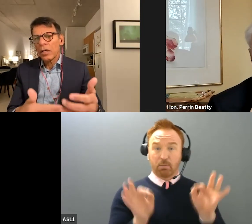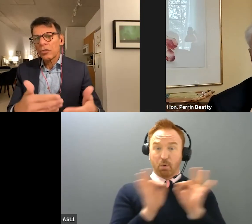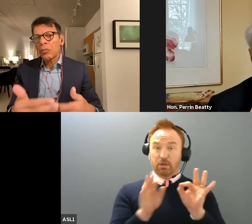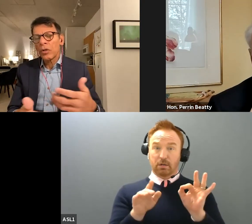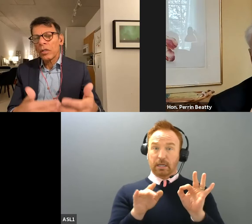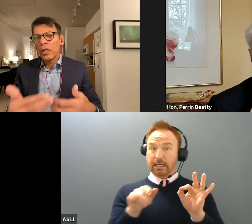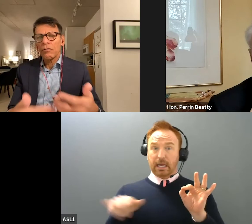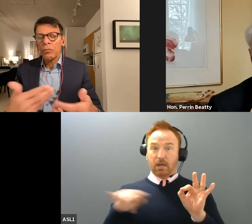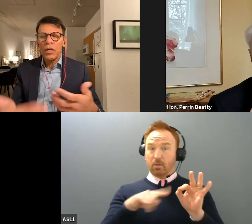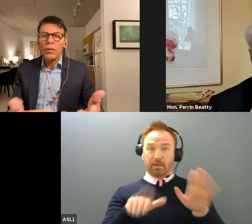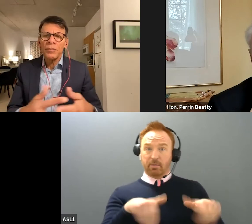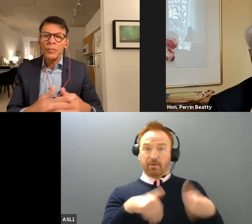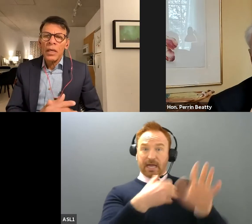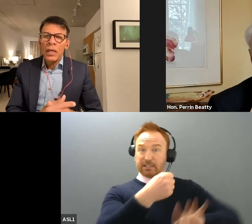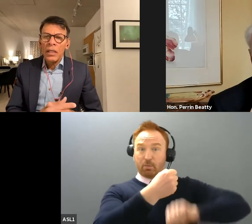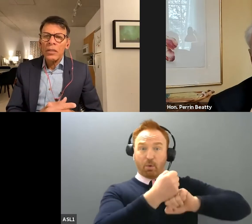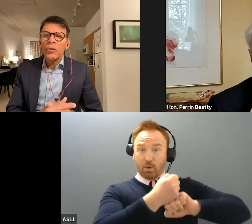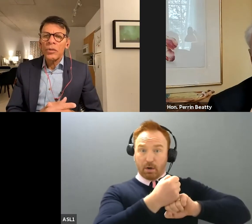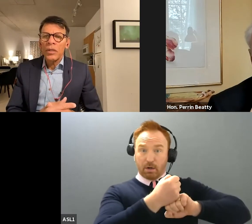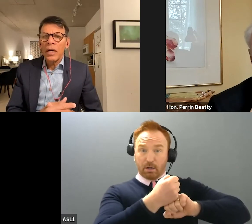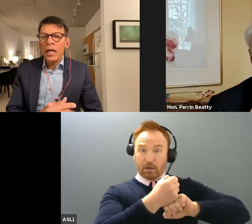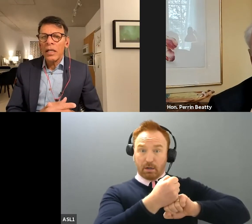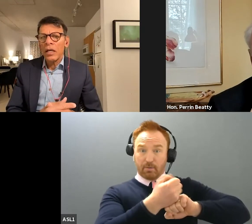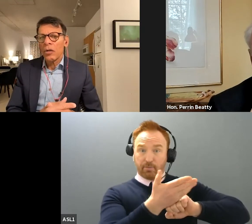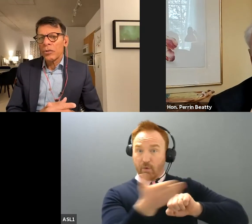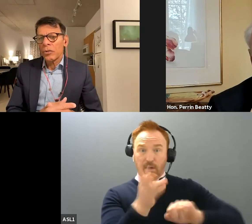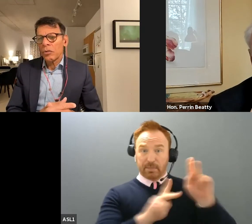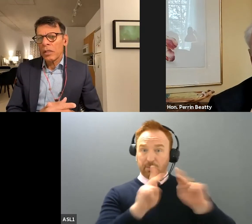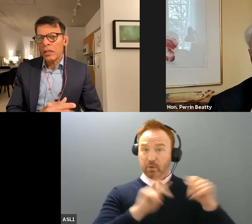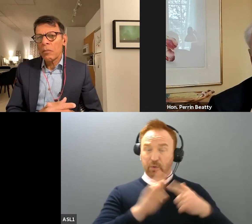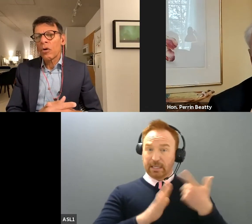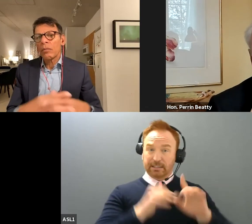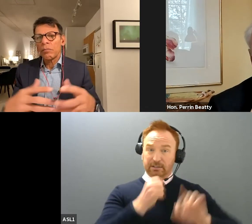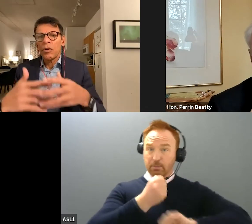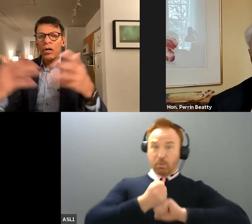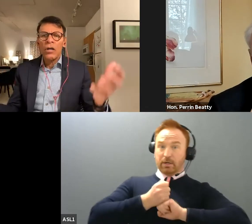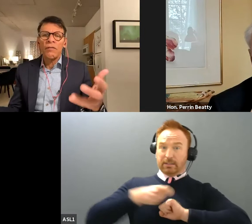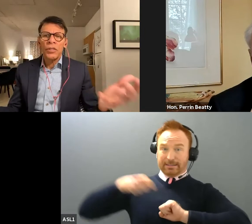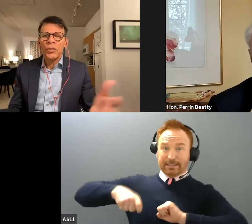support for people that are going to need that? I think also to I think the broader conversation